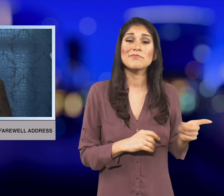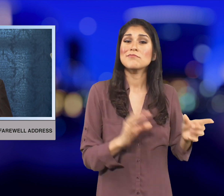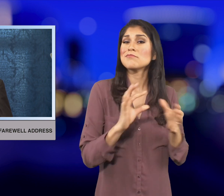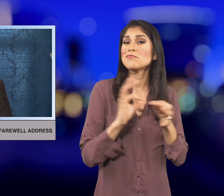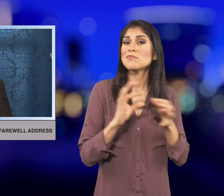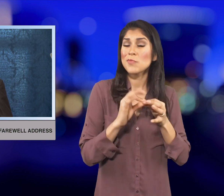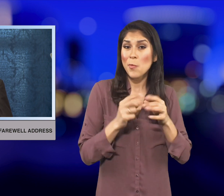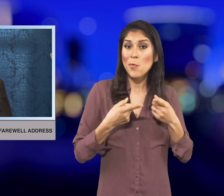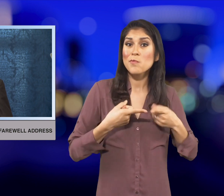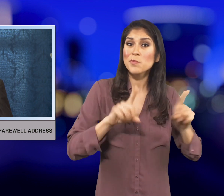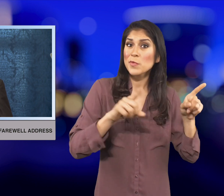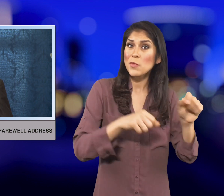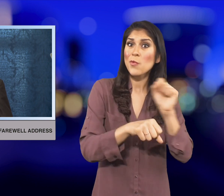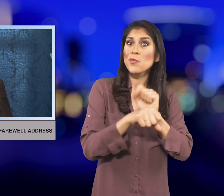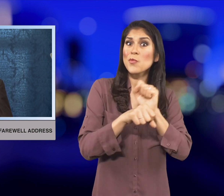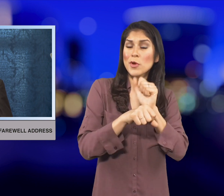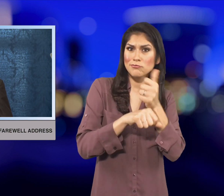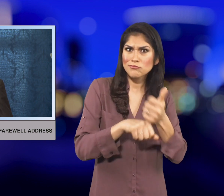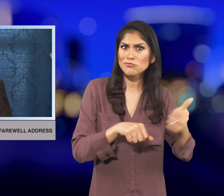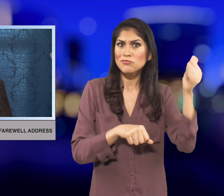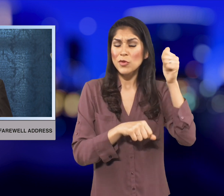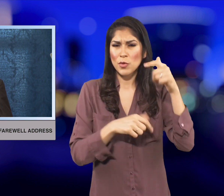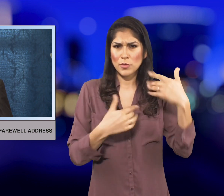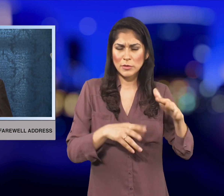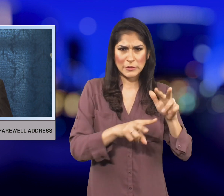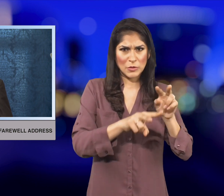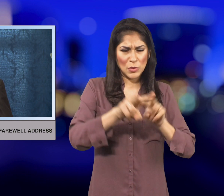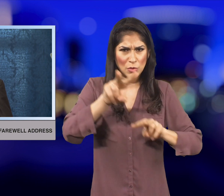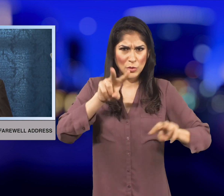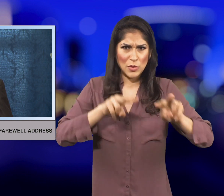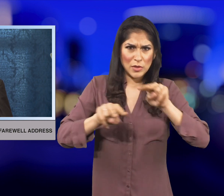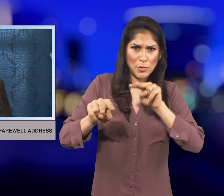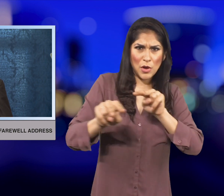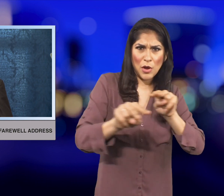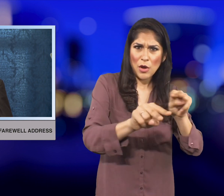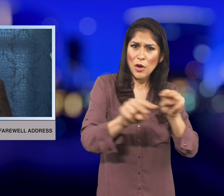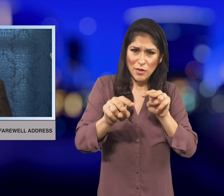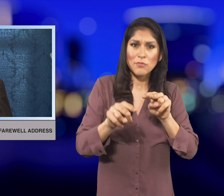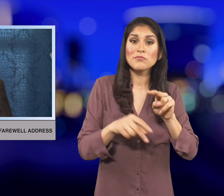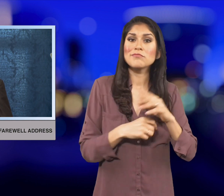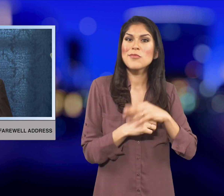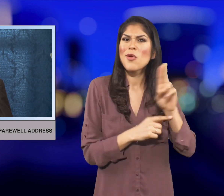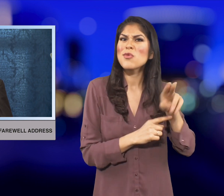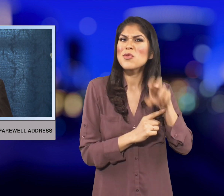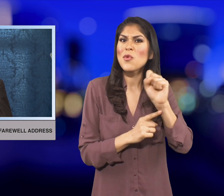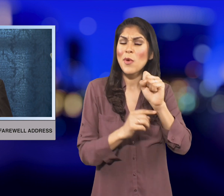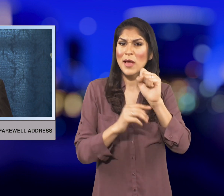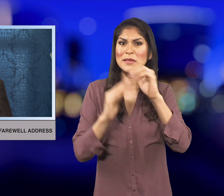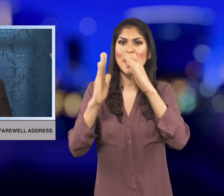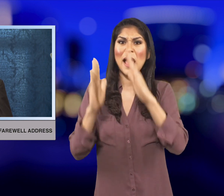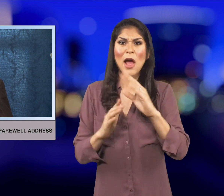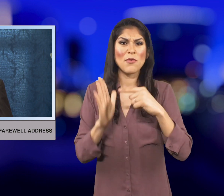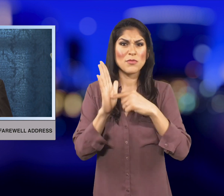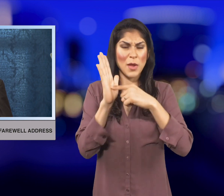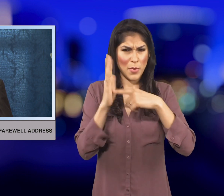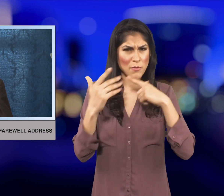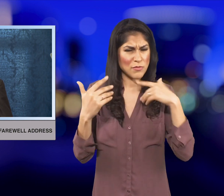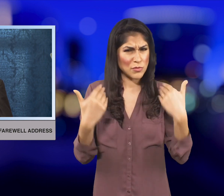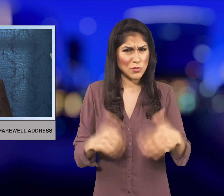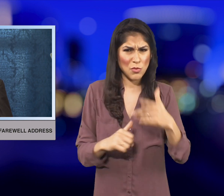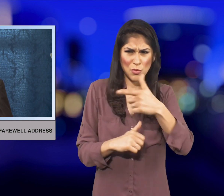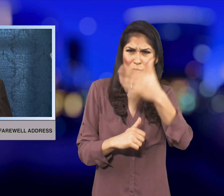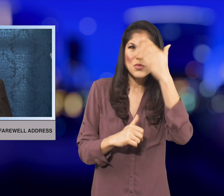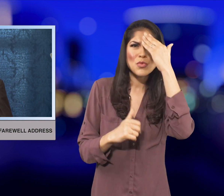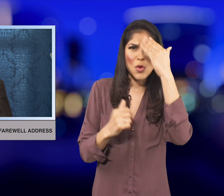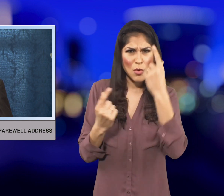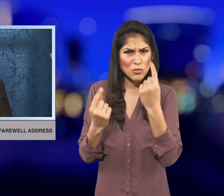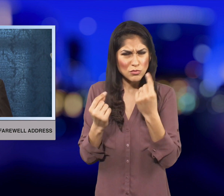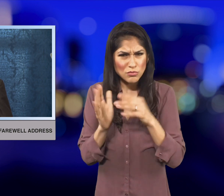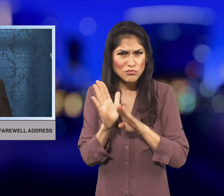He said under his watch as House Speaker, the US House of Representatives made a great